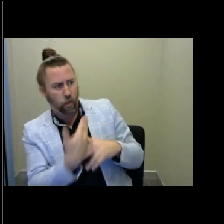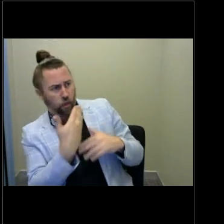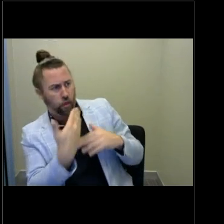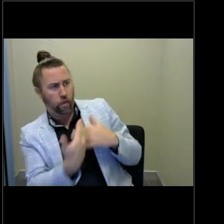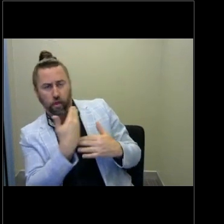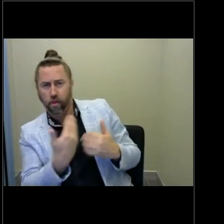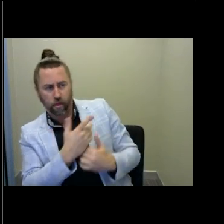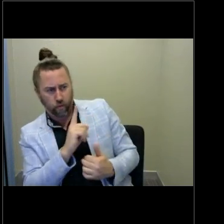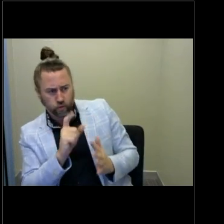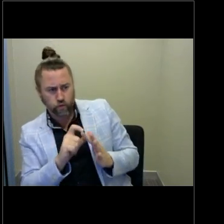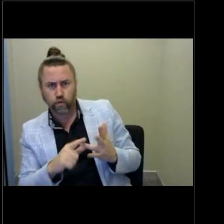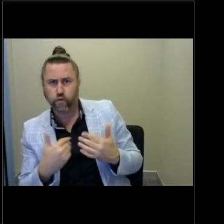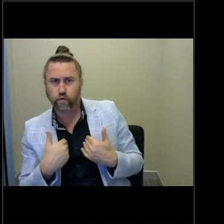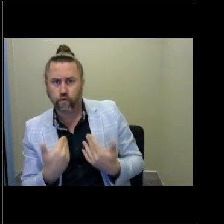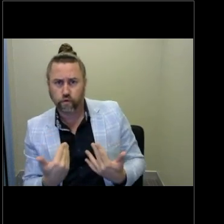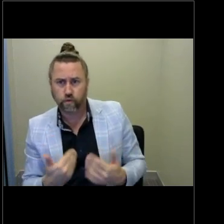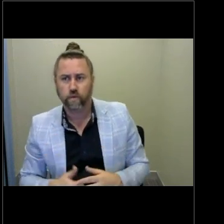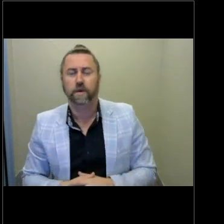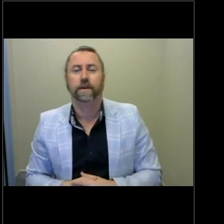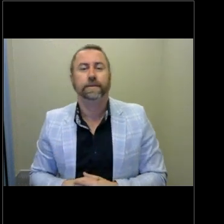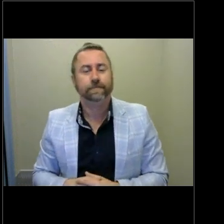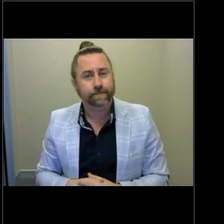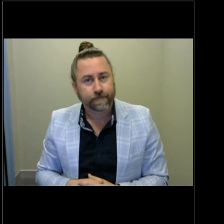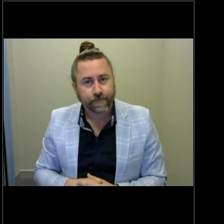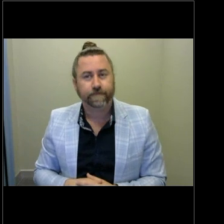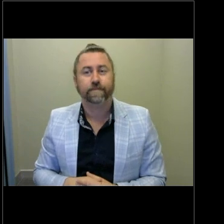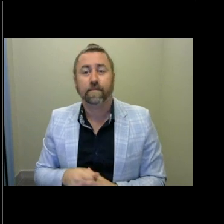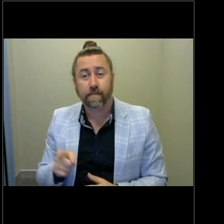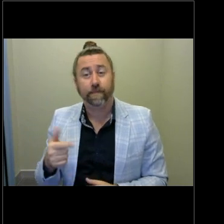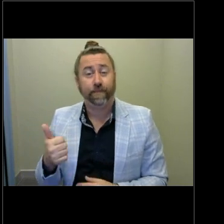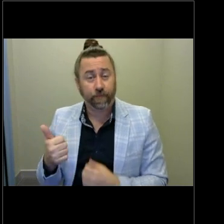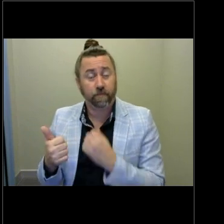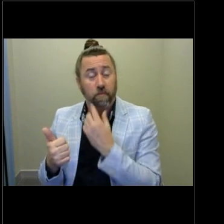So I'll just touch on that.